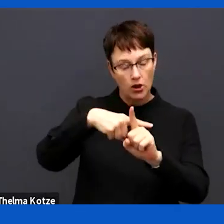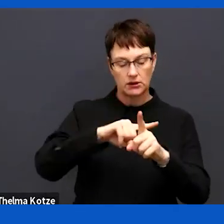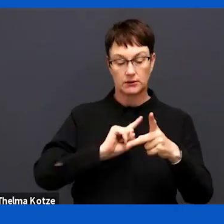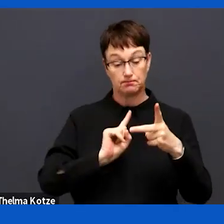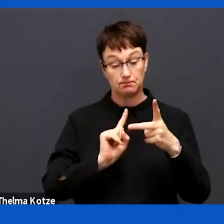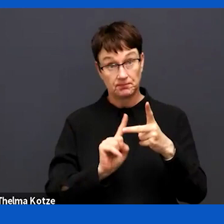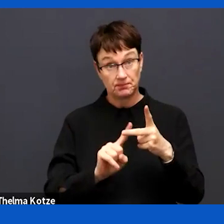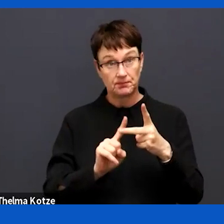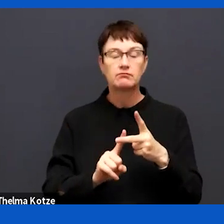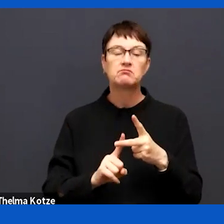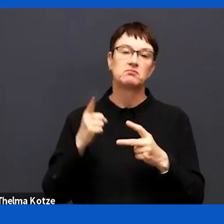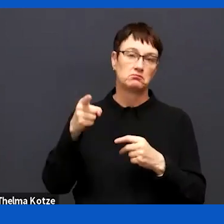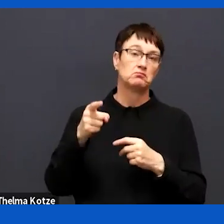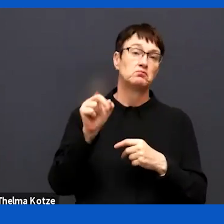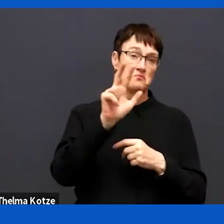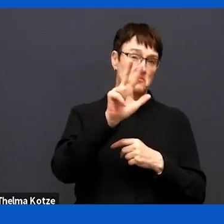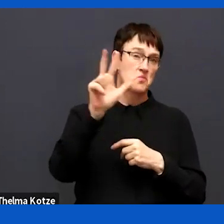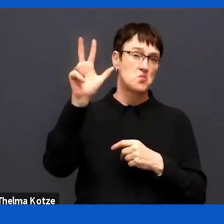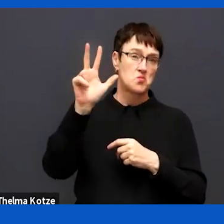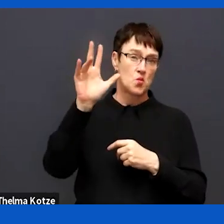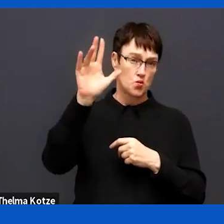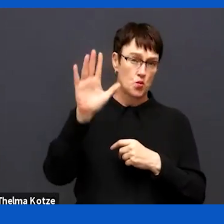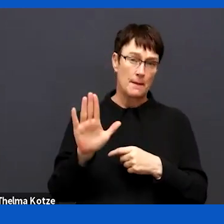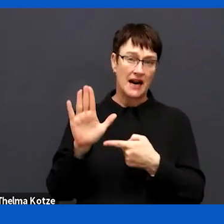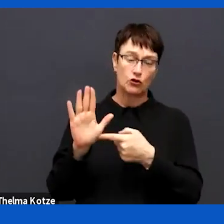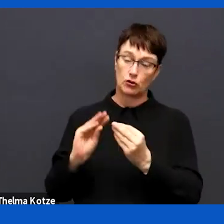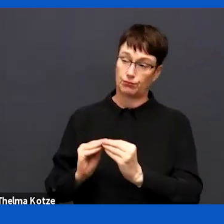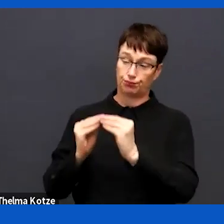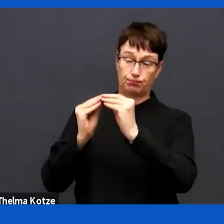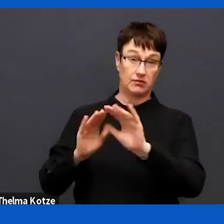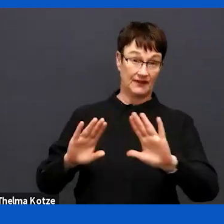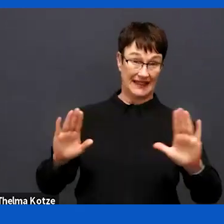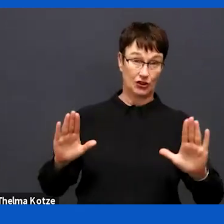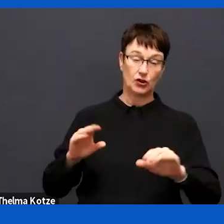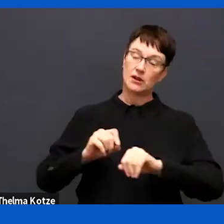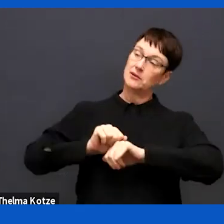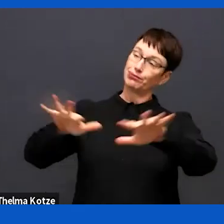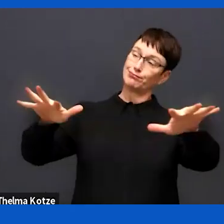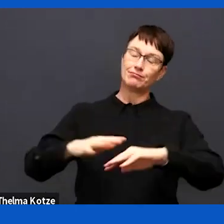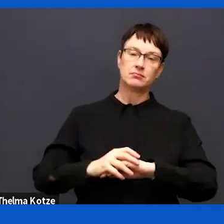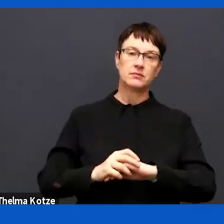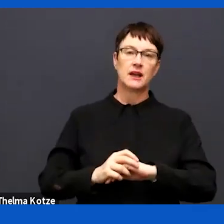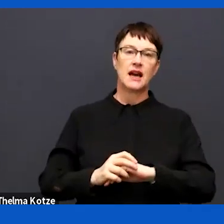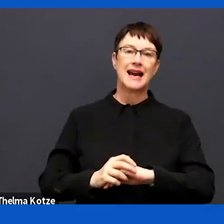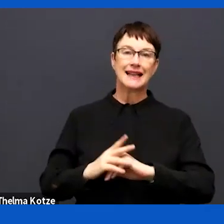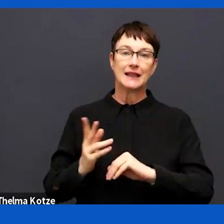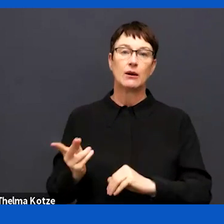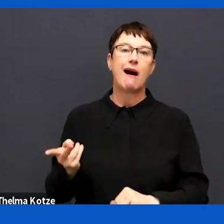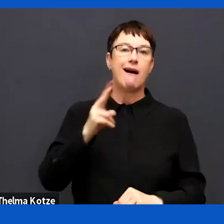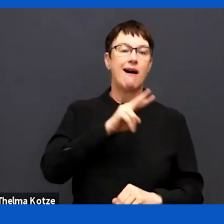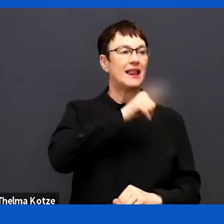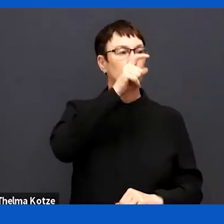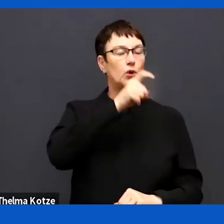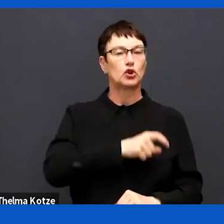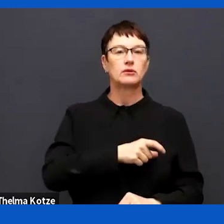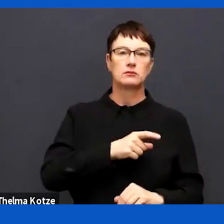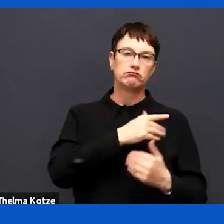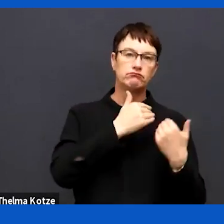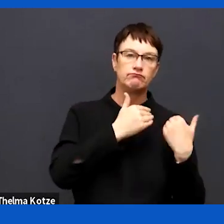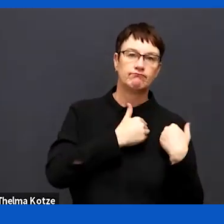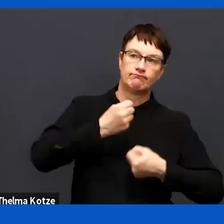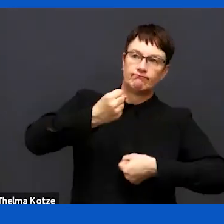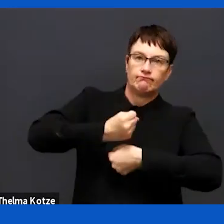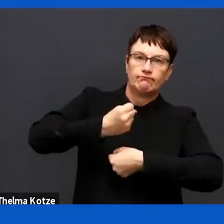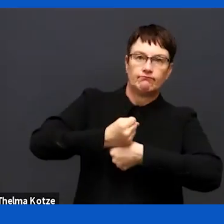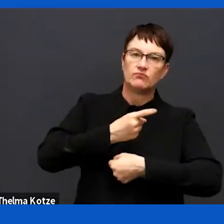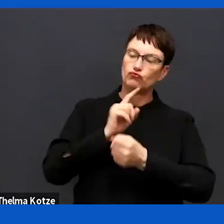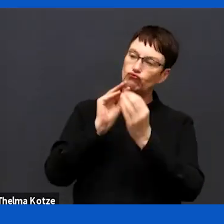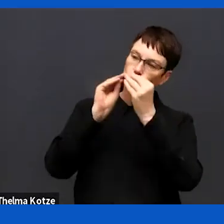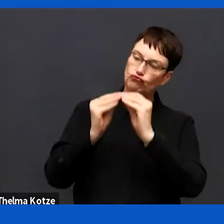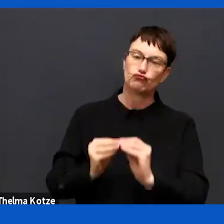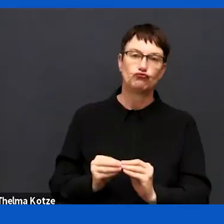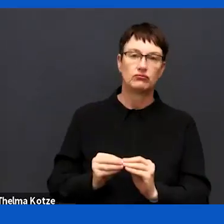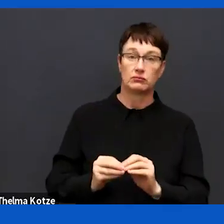the causes of inaccessibility is whole. That the developer don't know or study the standard. They